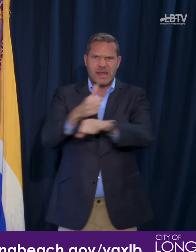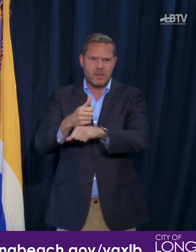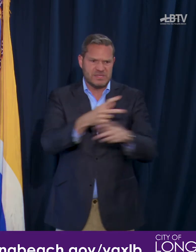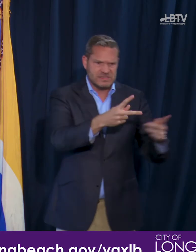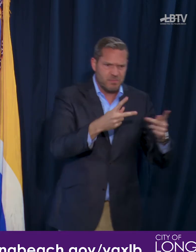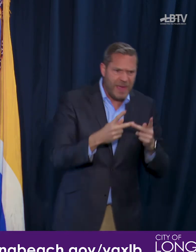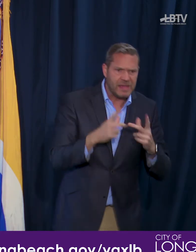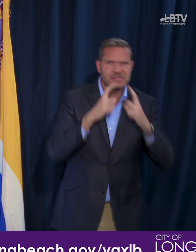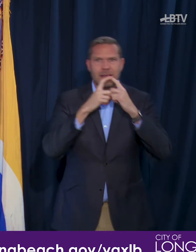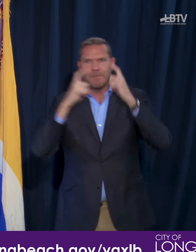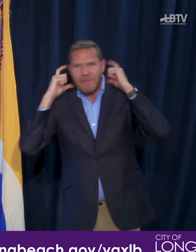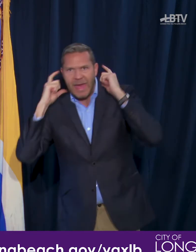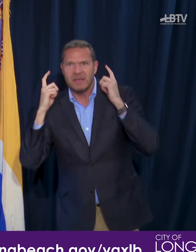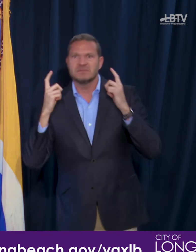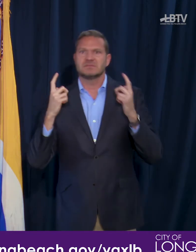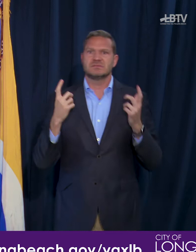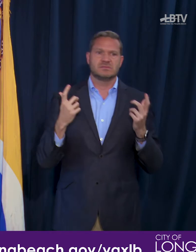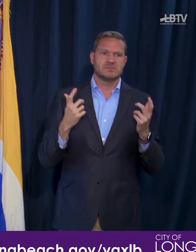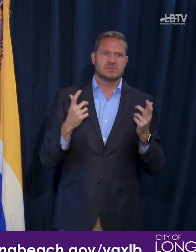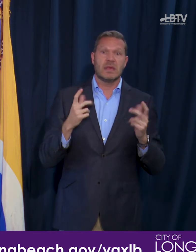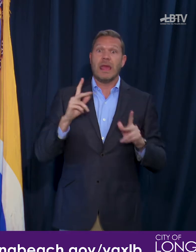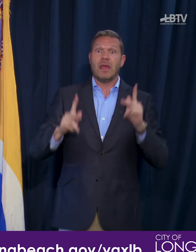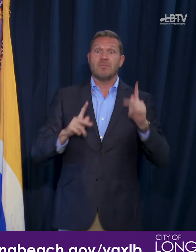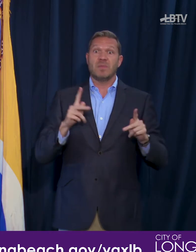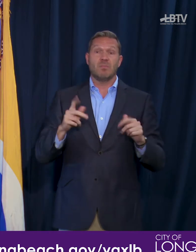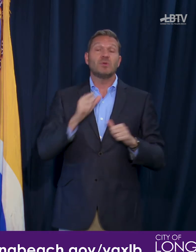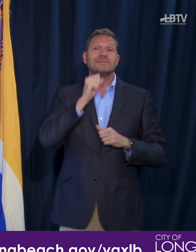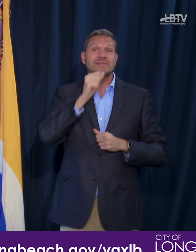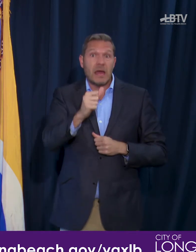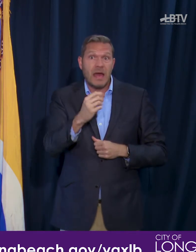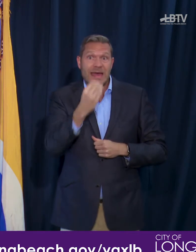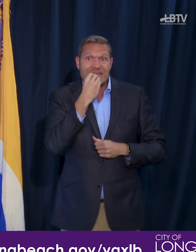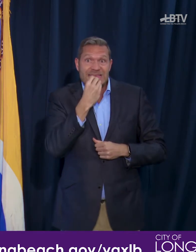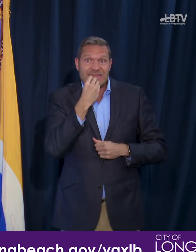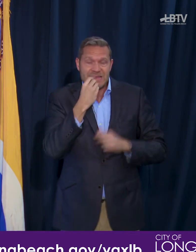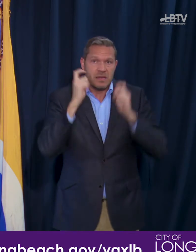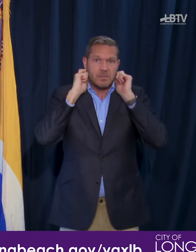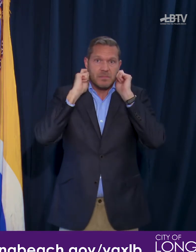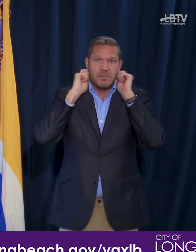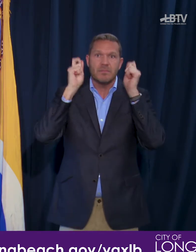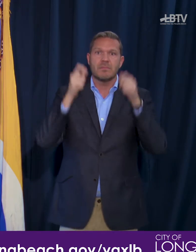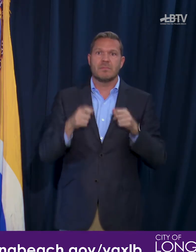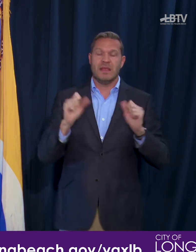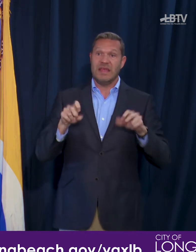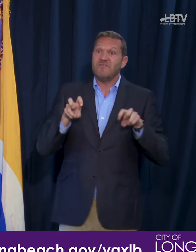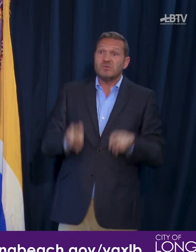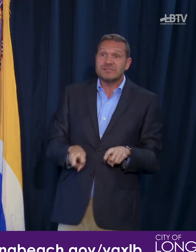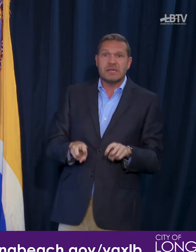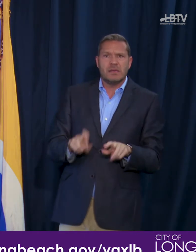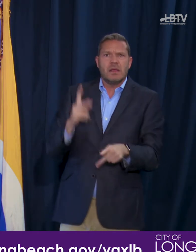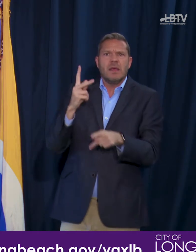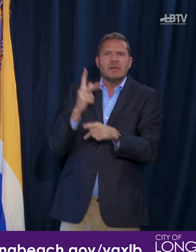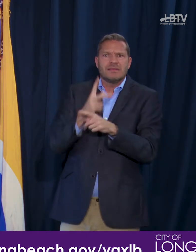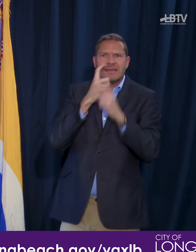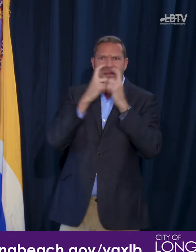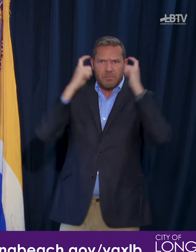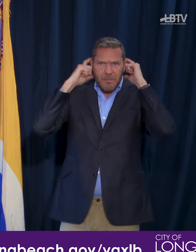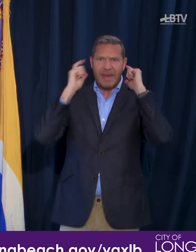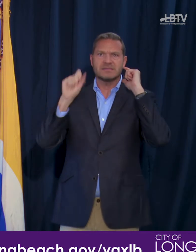wearing masks hopefully the entire time folks are not actually eating. But if you're sitting down please continue to wear your mask if you can.